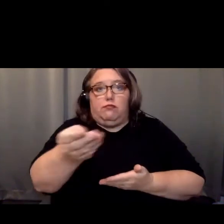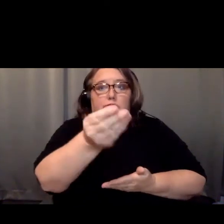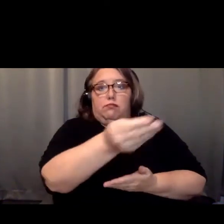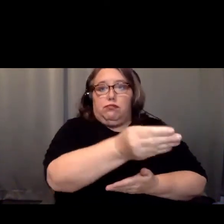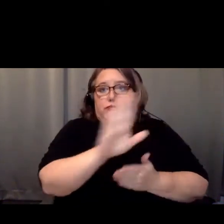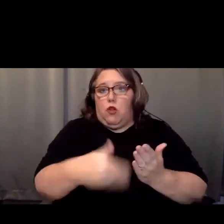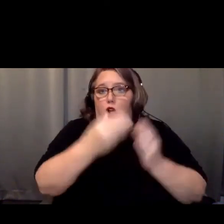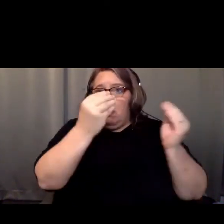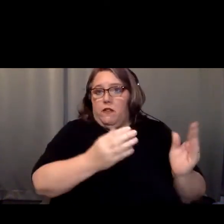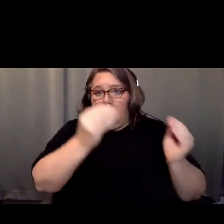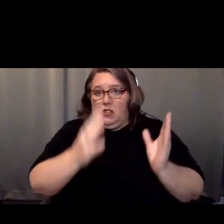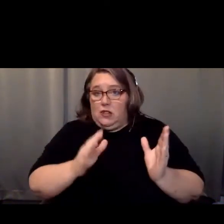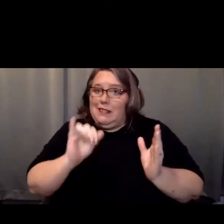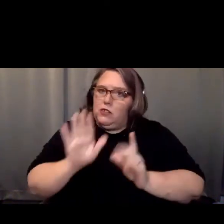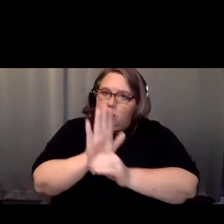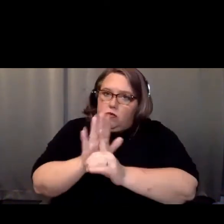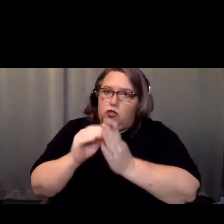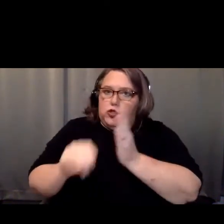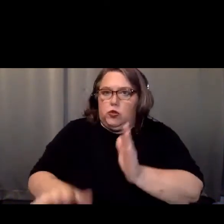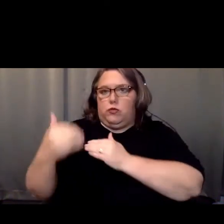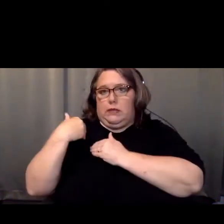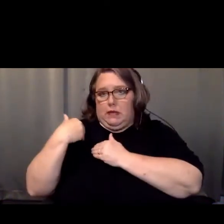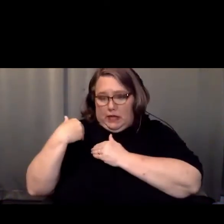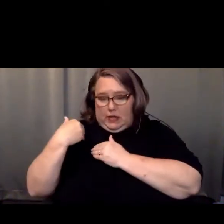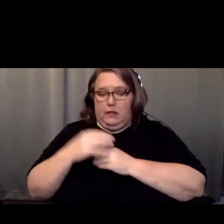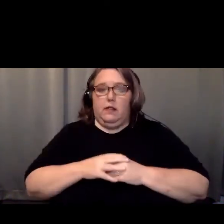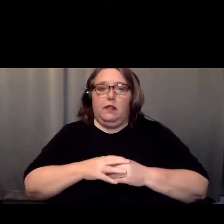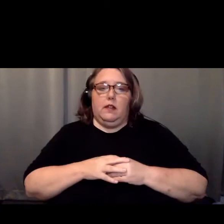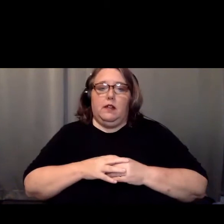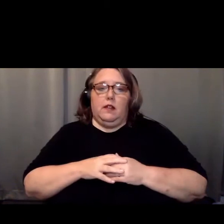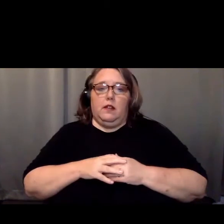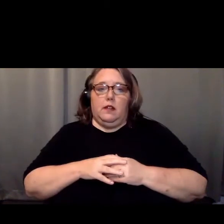Jill will get two and a half times on exams